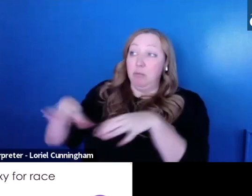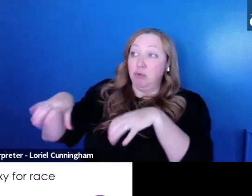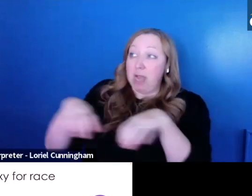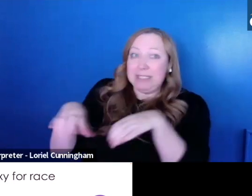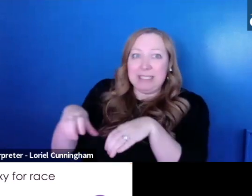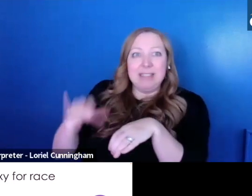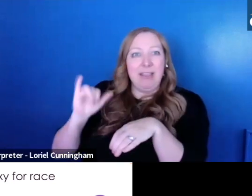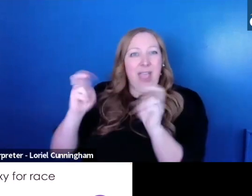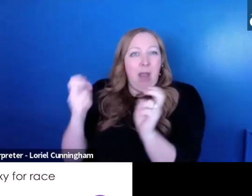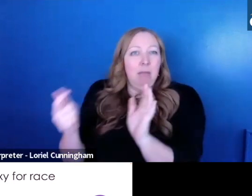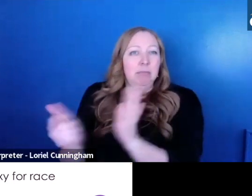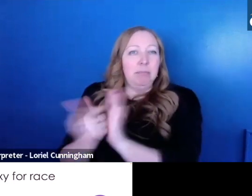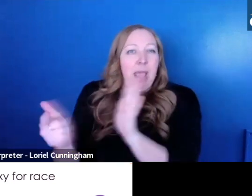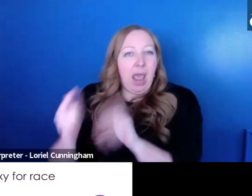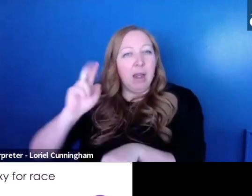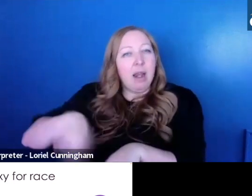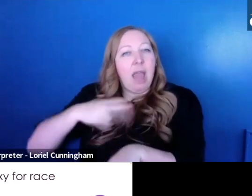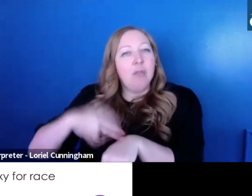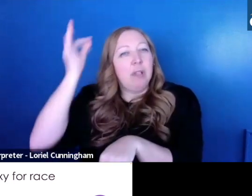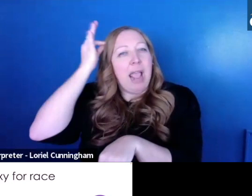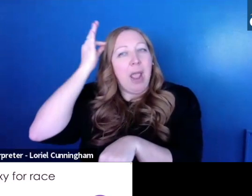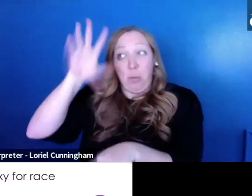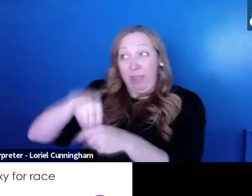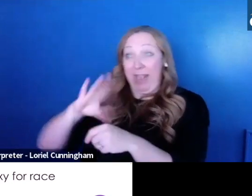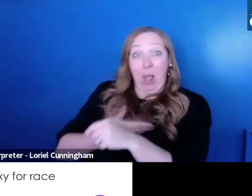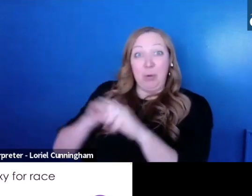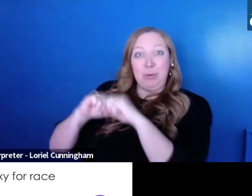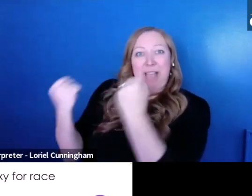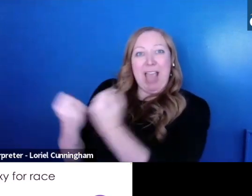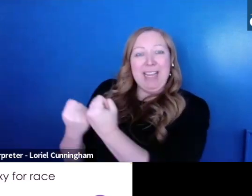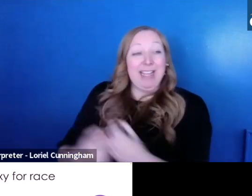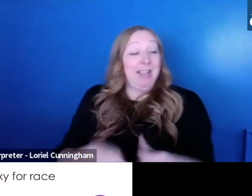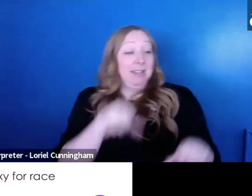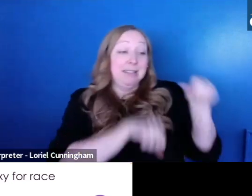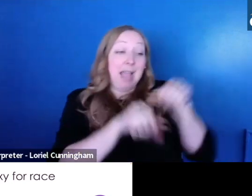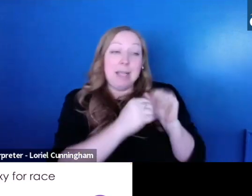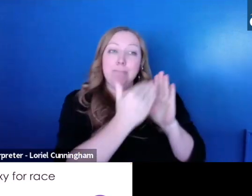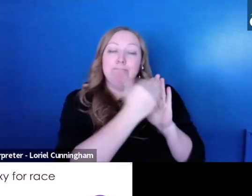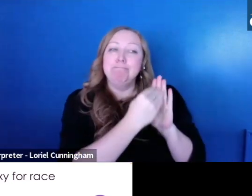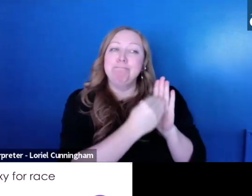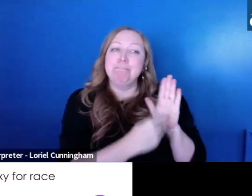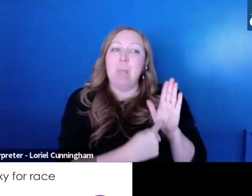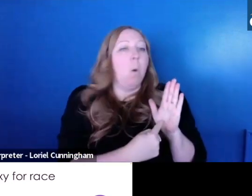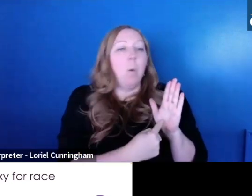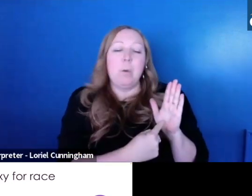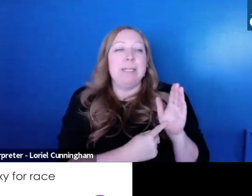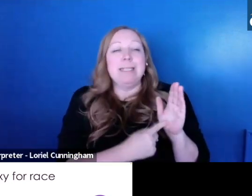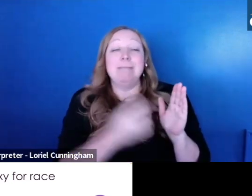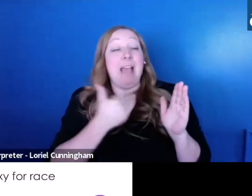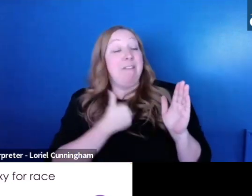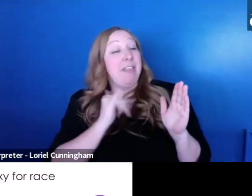doing a very similar work in the way in which we would say that having a particular type of hair style marginalized you